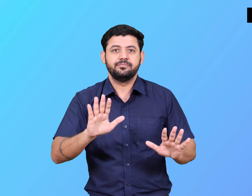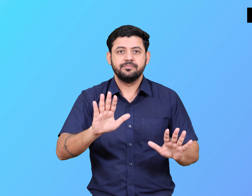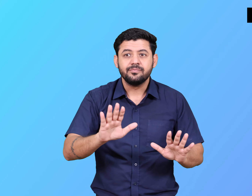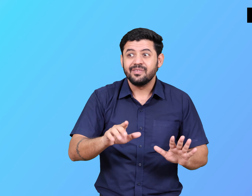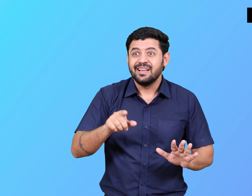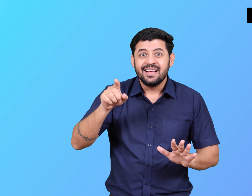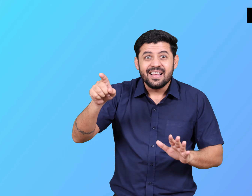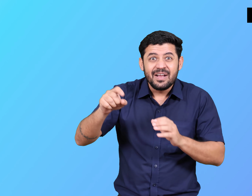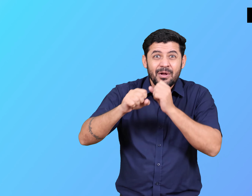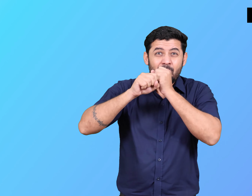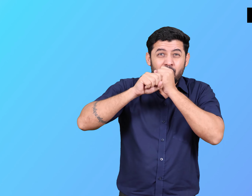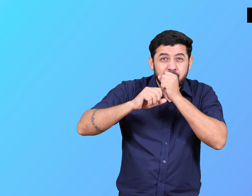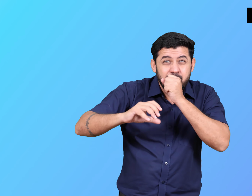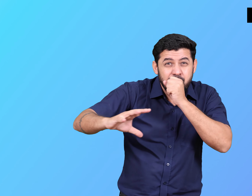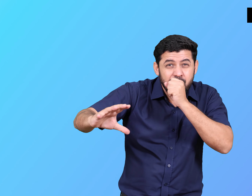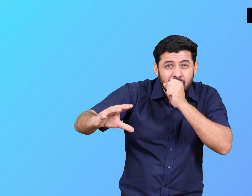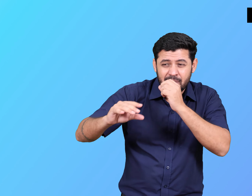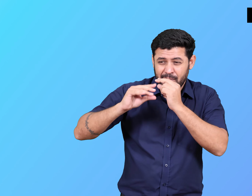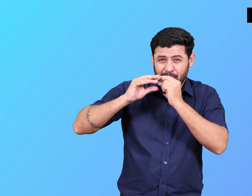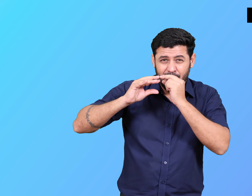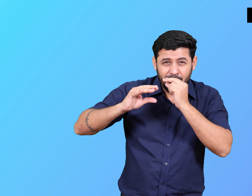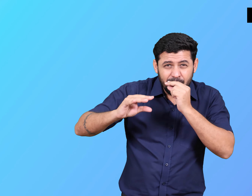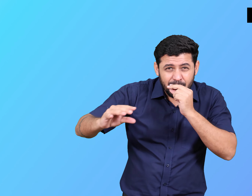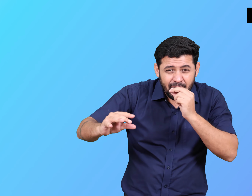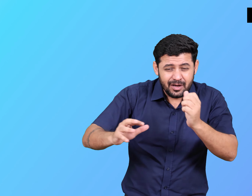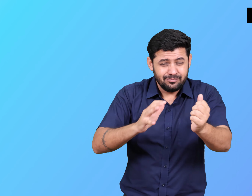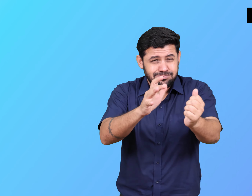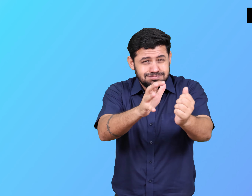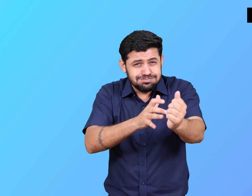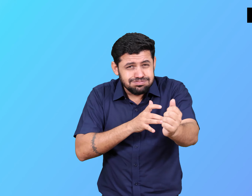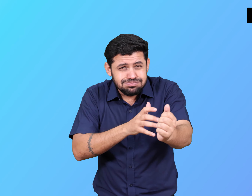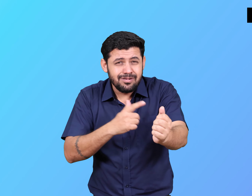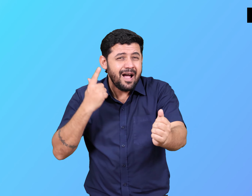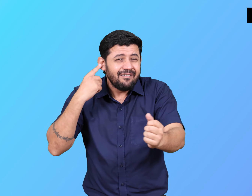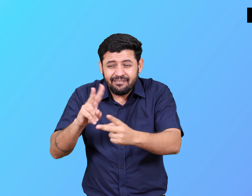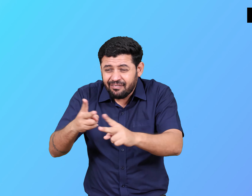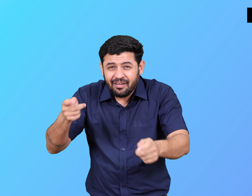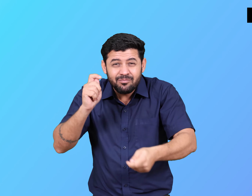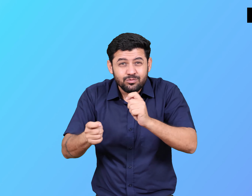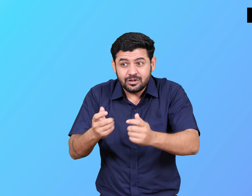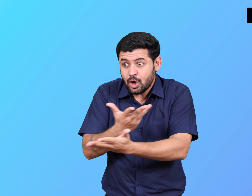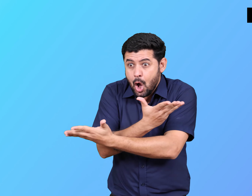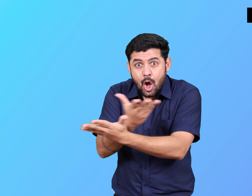So as soon as they heard the sound of the horns, flutes, lyres, sambucas, bagpipes and all the other musical instruments,